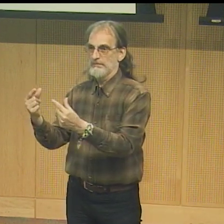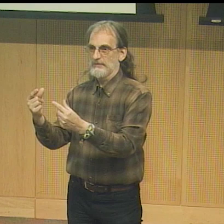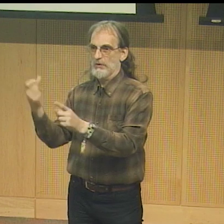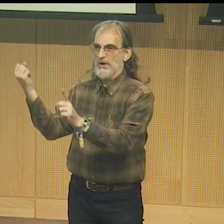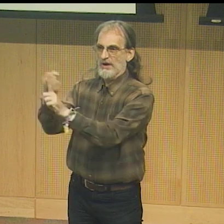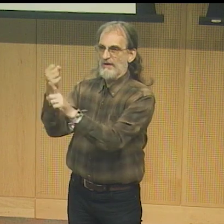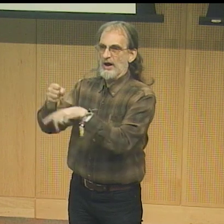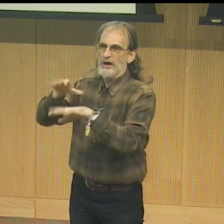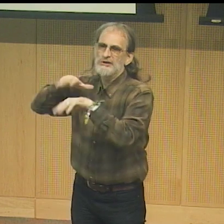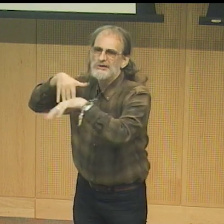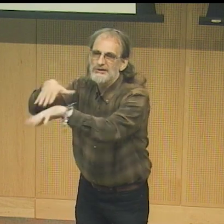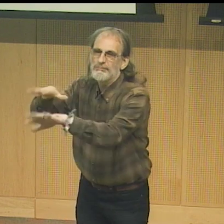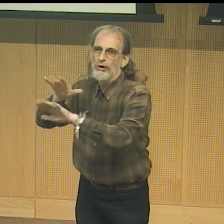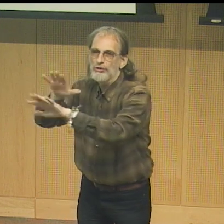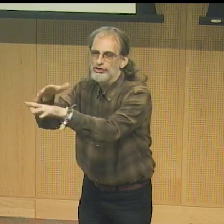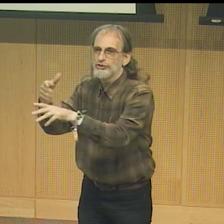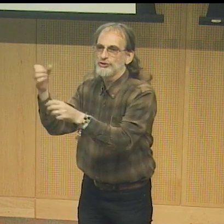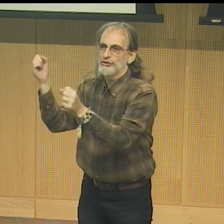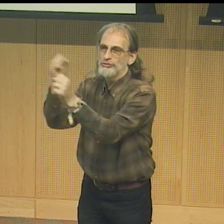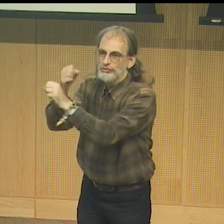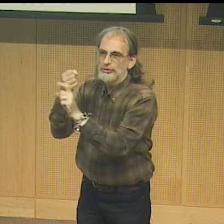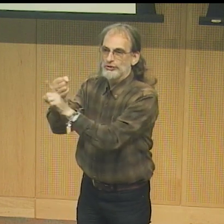a group that focuses on lobbyism and marching